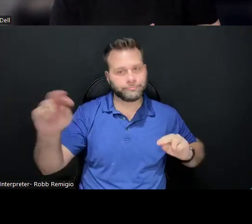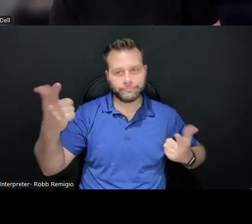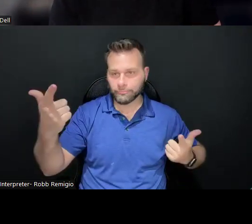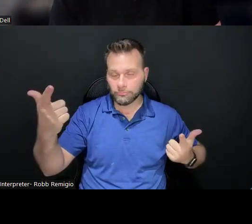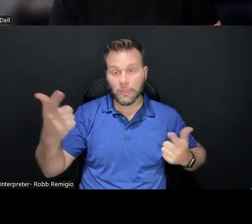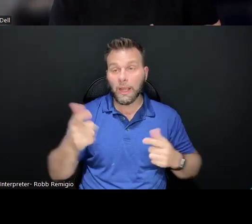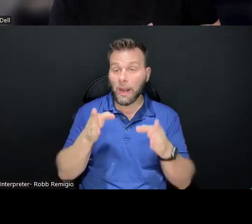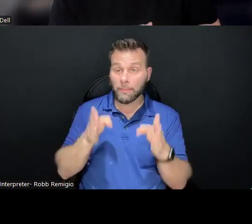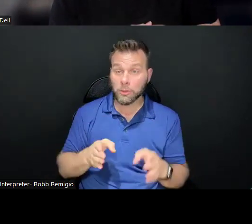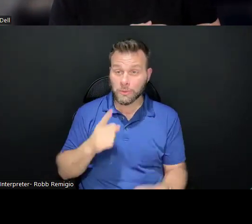over distance and will not work